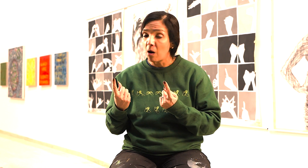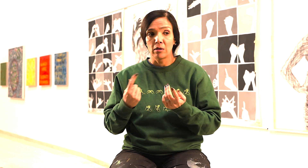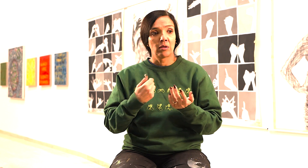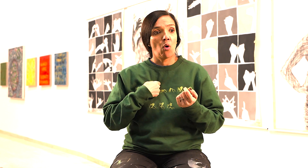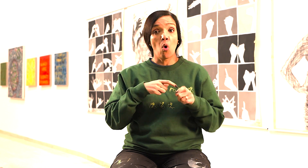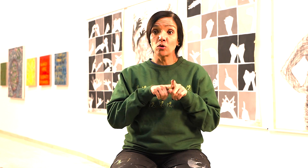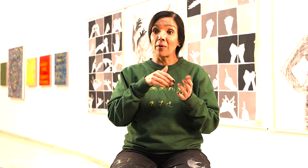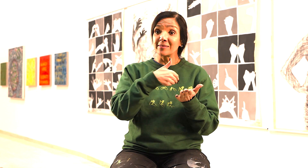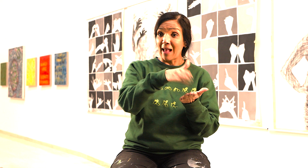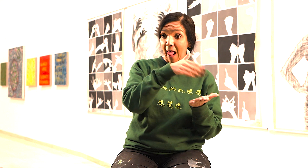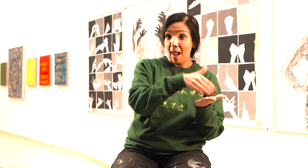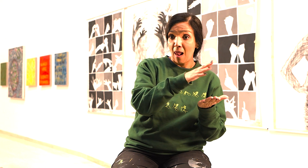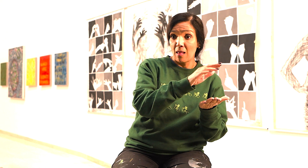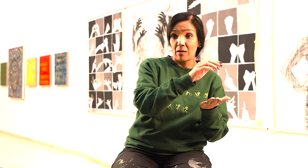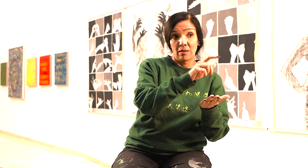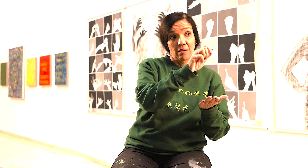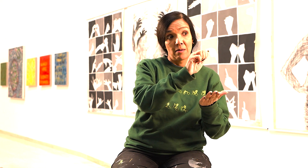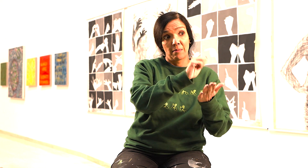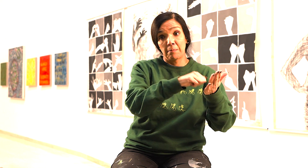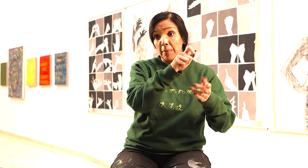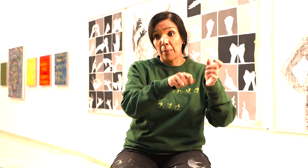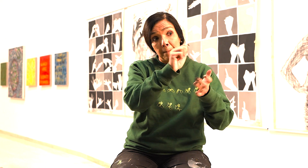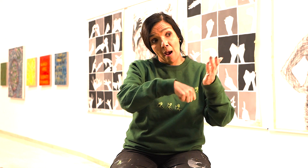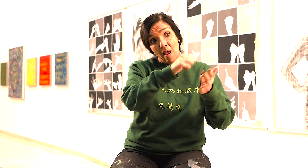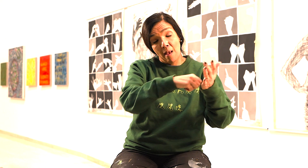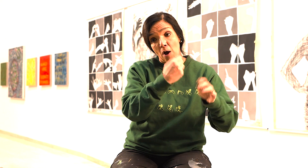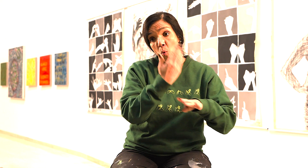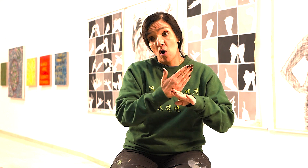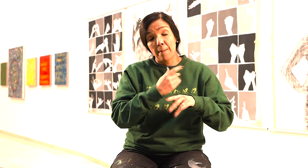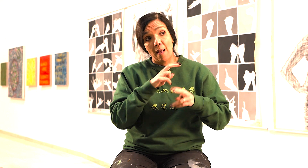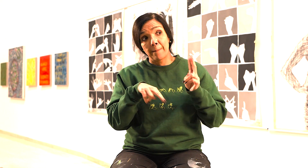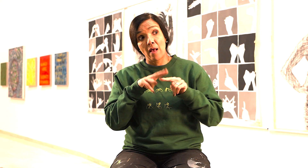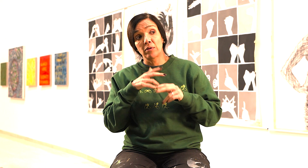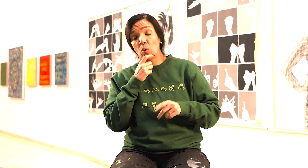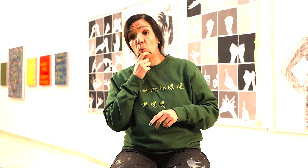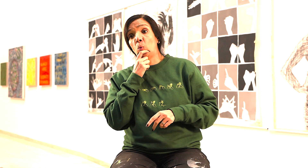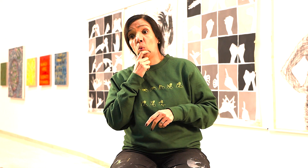thought, "Wow." I was also able to sell. People wanted to buy my work, and my parents thought,